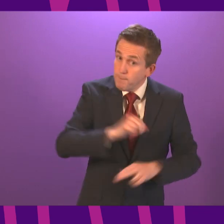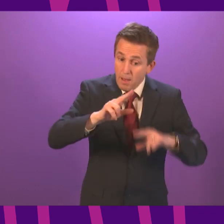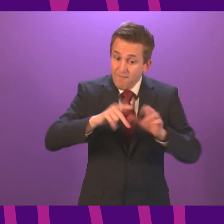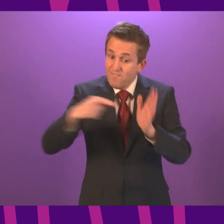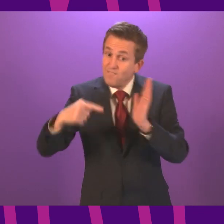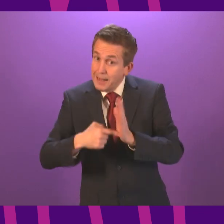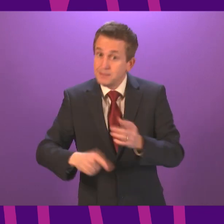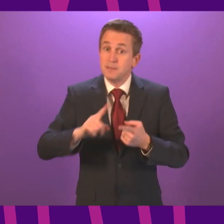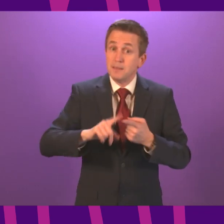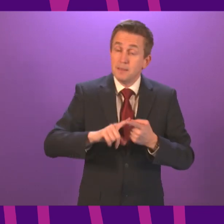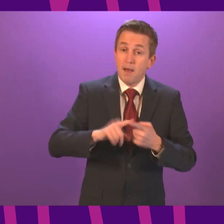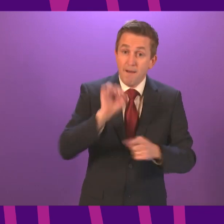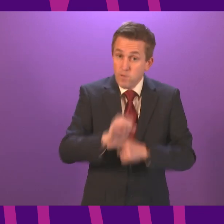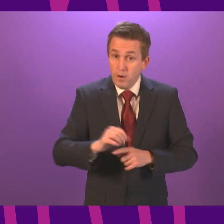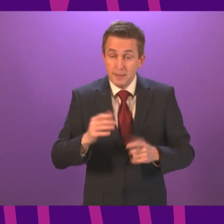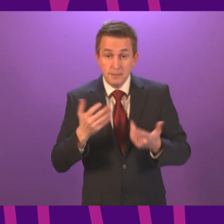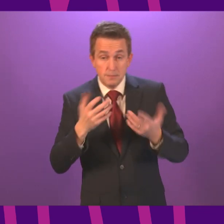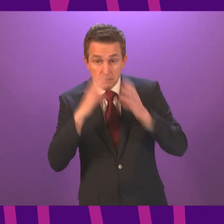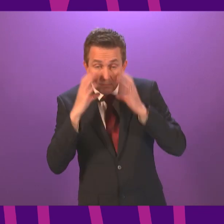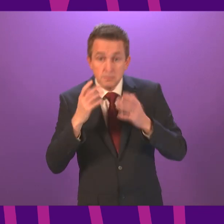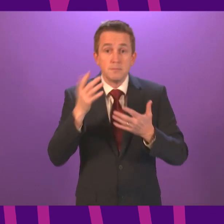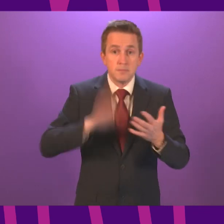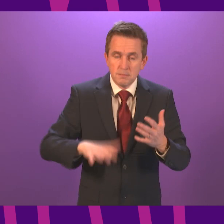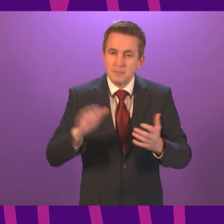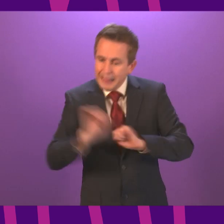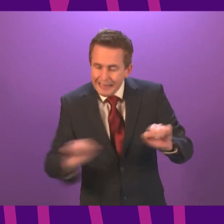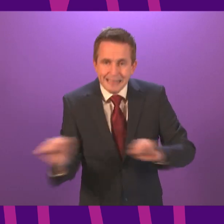places; clean your hands and hard surfaces regularly; keep a 2m distance from people